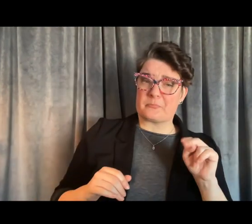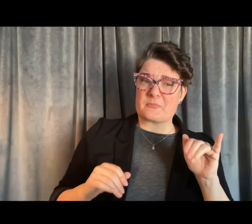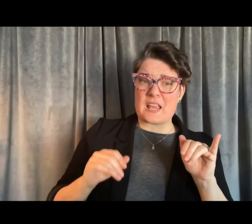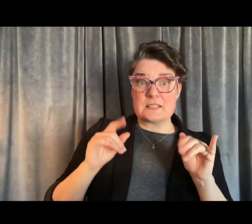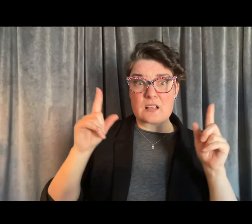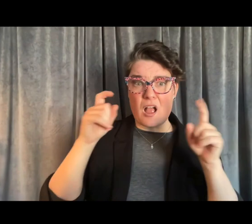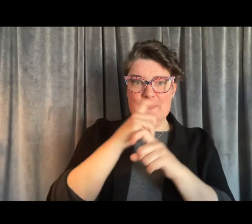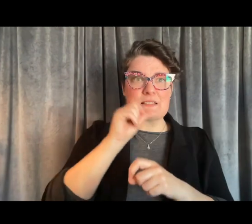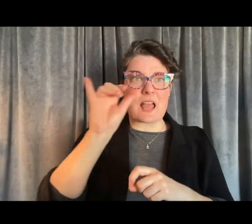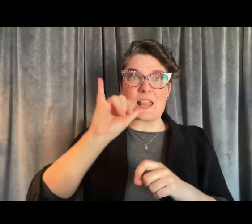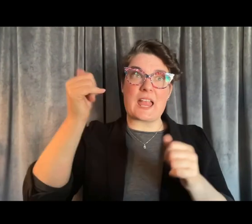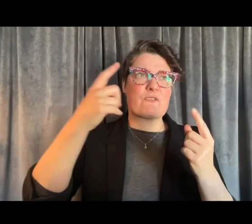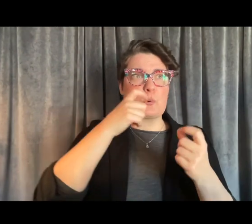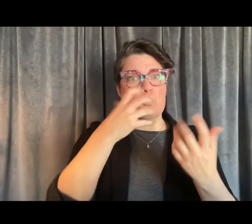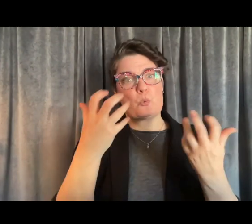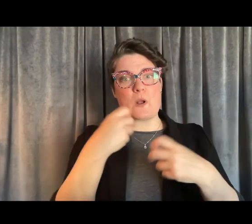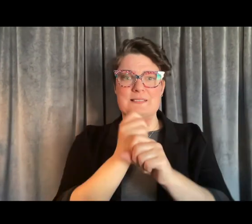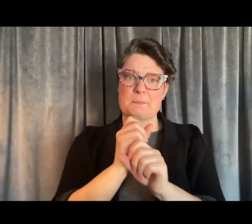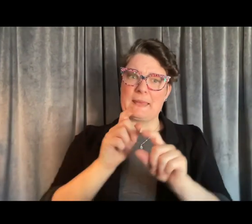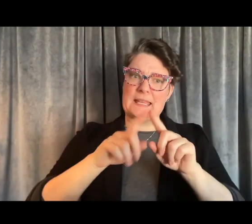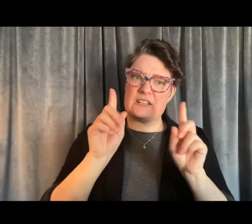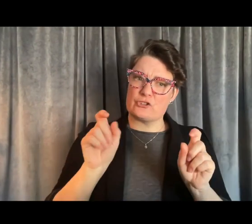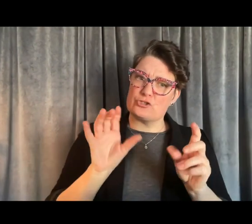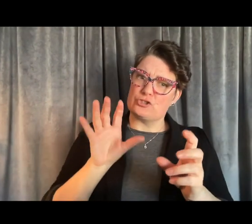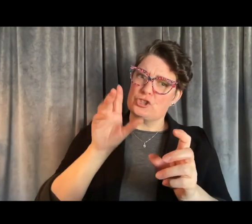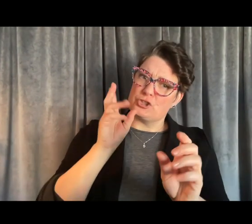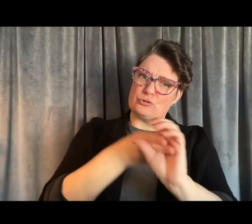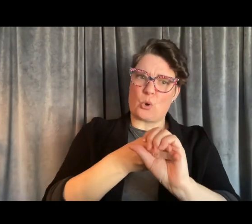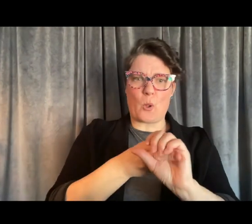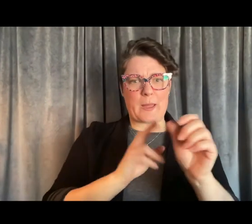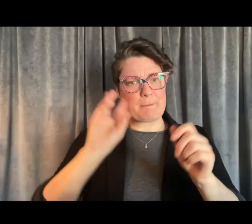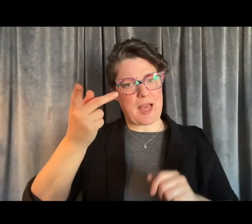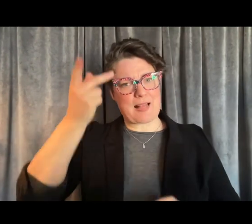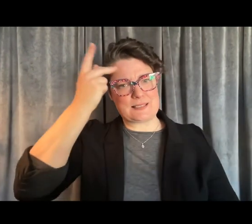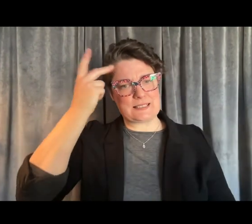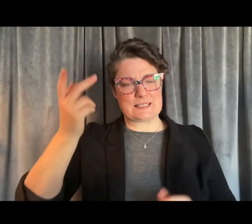Nomy: it's complicated. It's not like everyone who wants to make a difference should go into electoral politics, but Rebekah: right